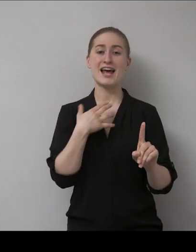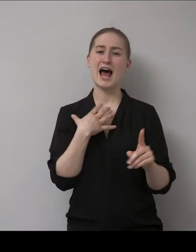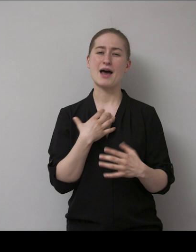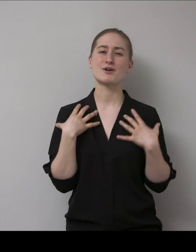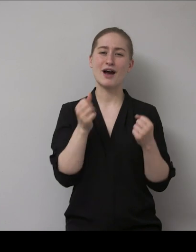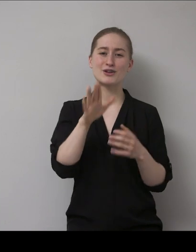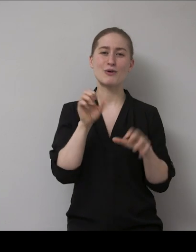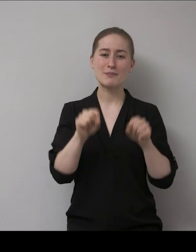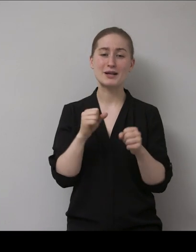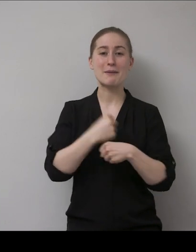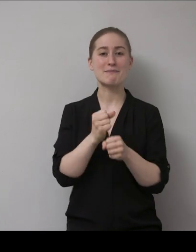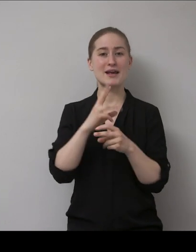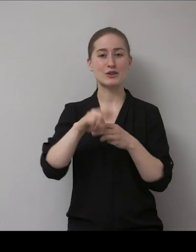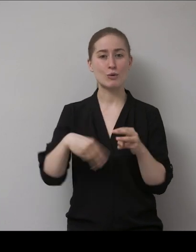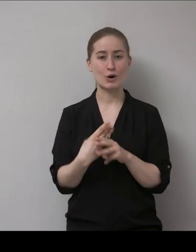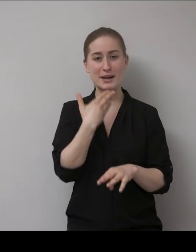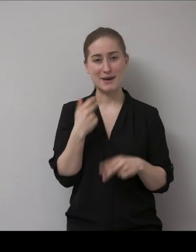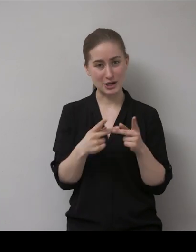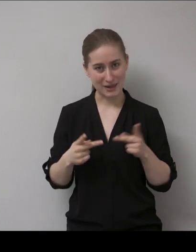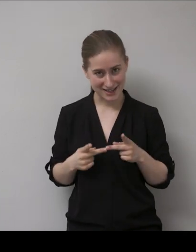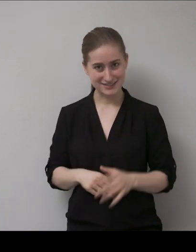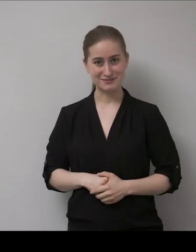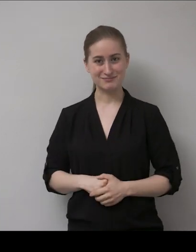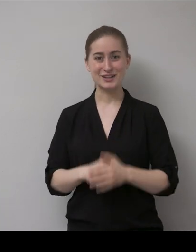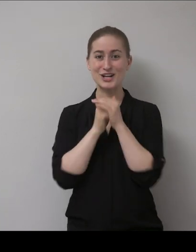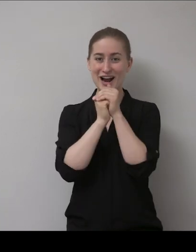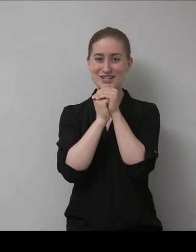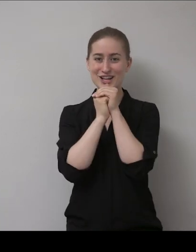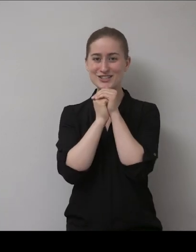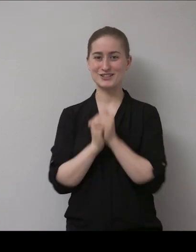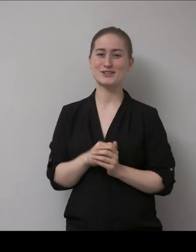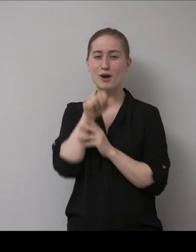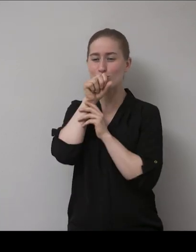to make this world a better place. Congratulations! (paper blower rustles)